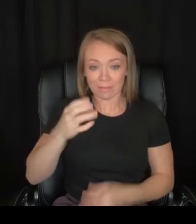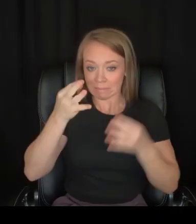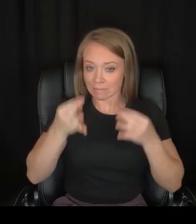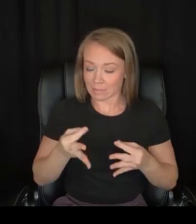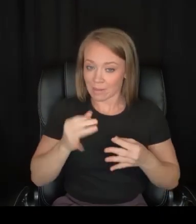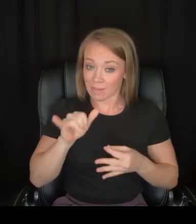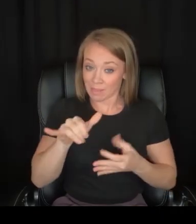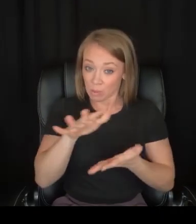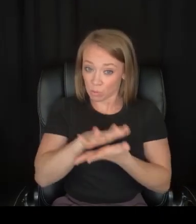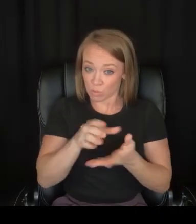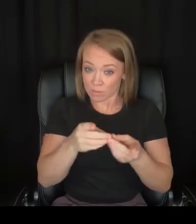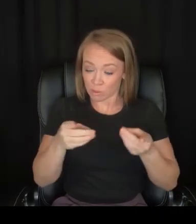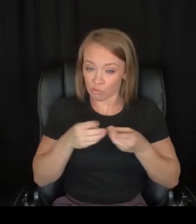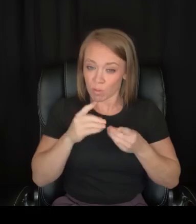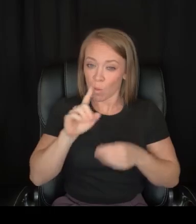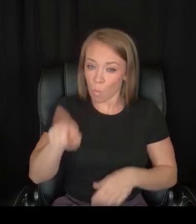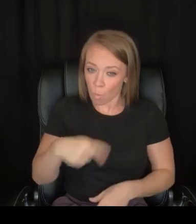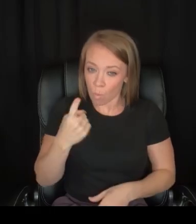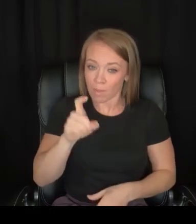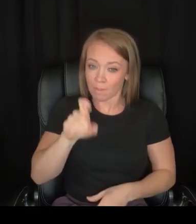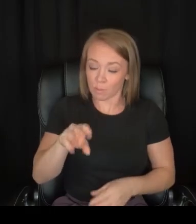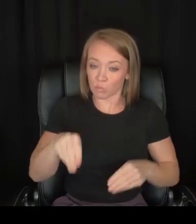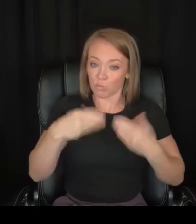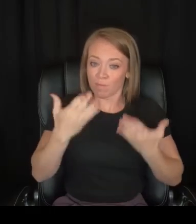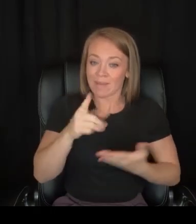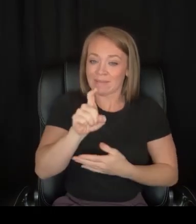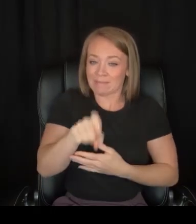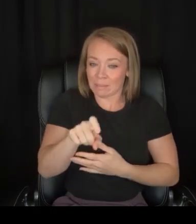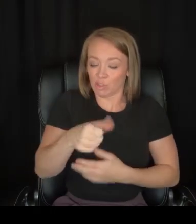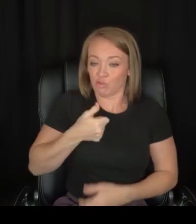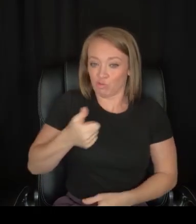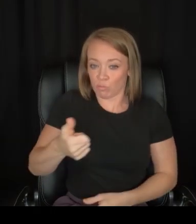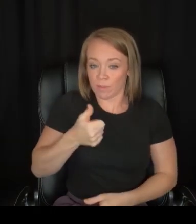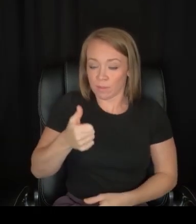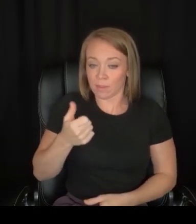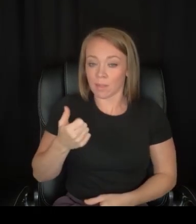provide related services necessary to permit the student to benefit from